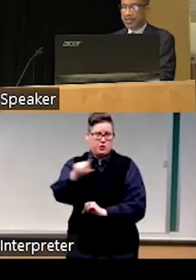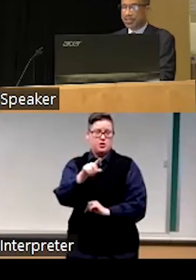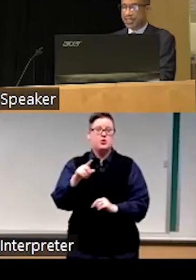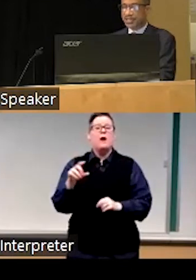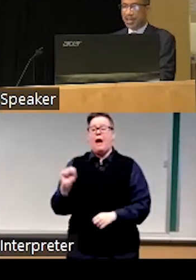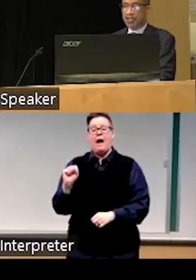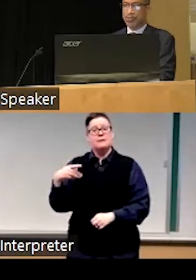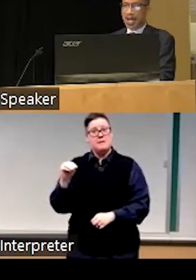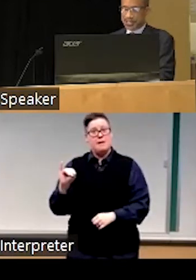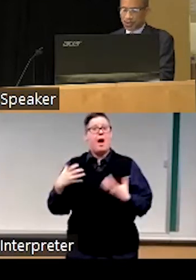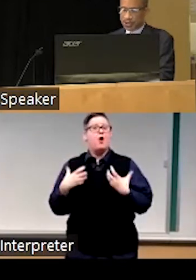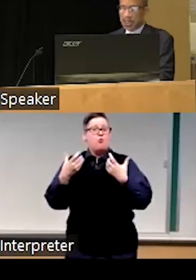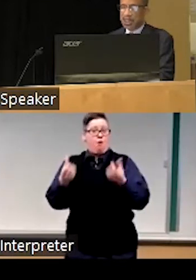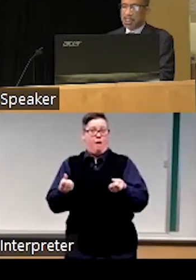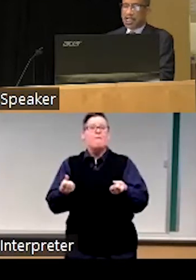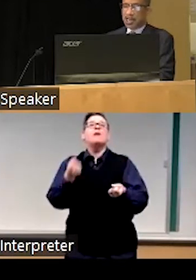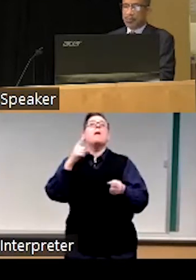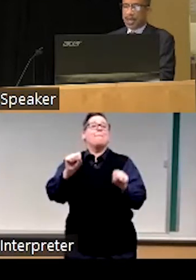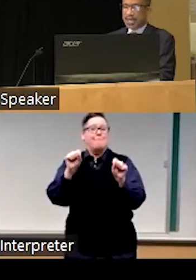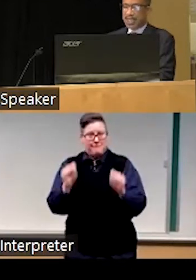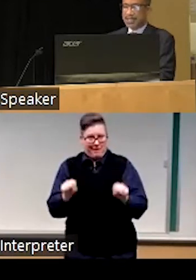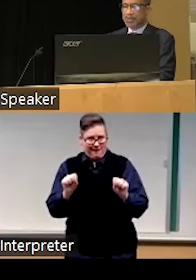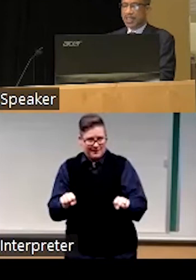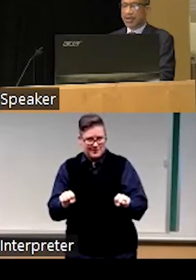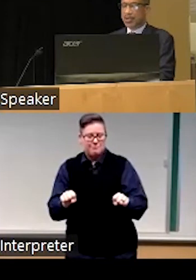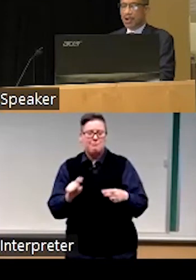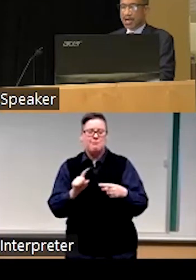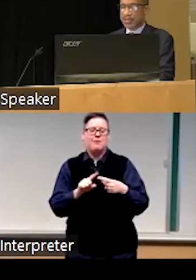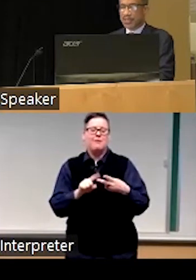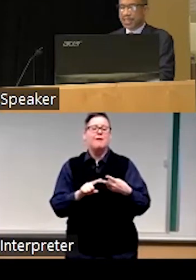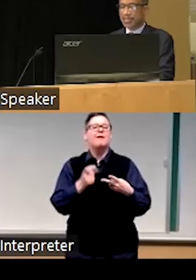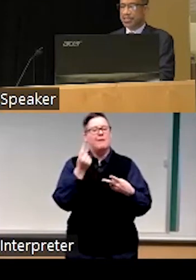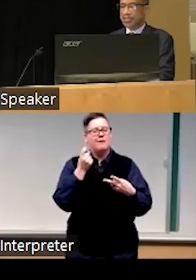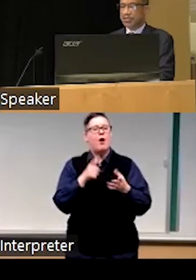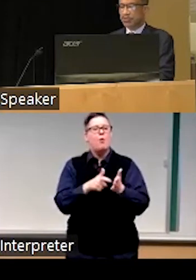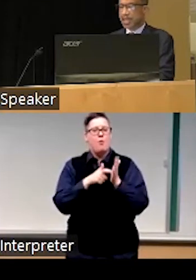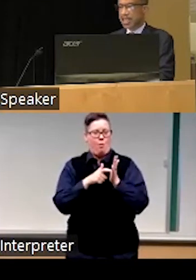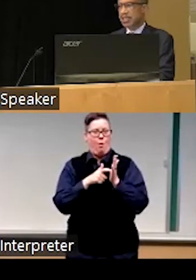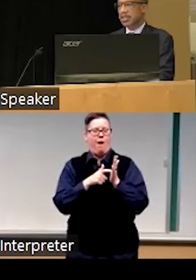mental illness is not only possible but it is something that requires attention to many